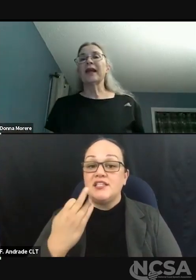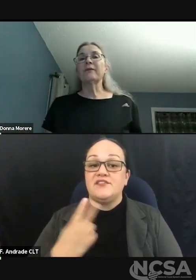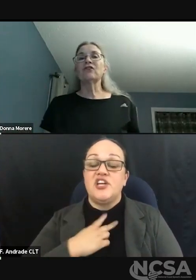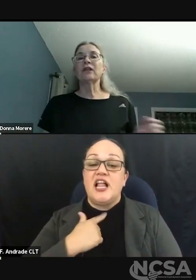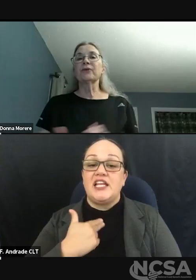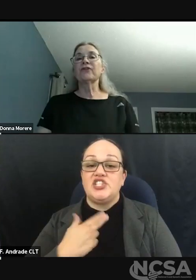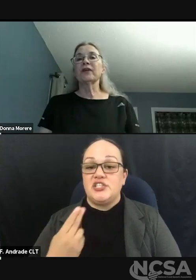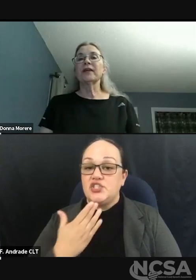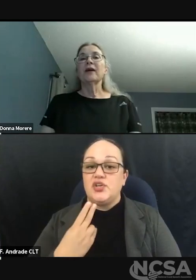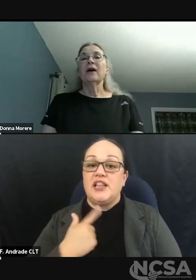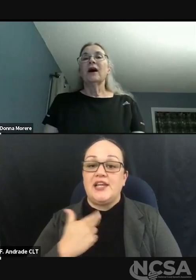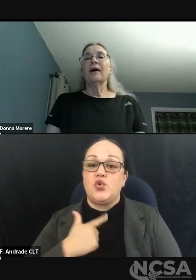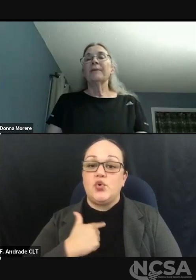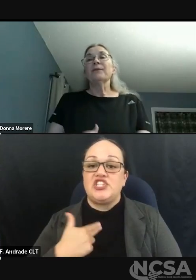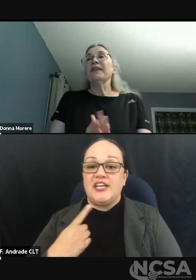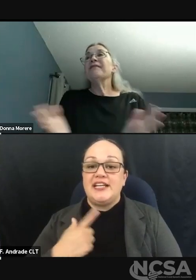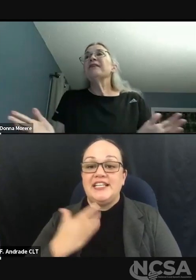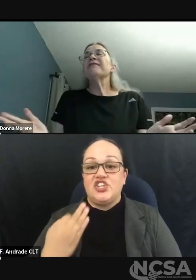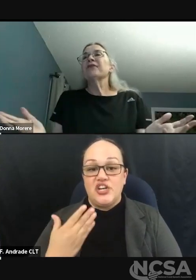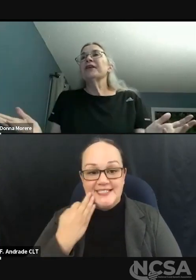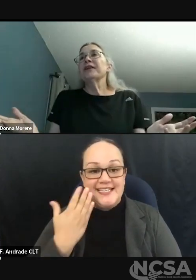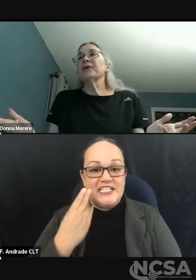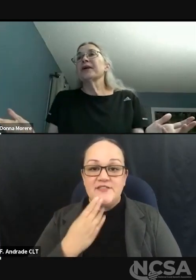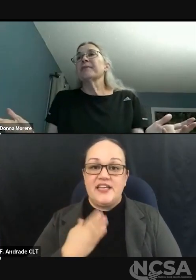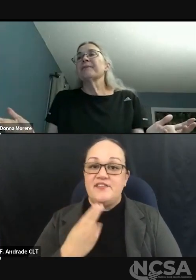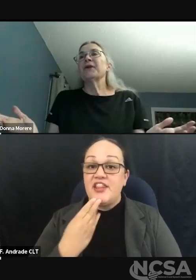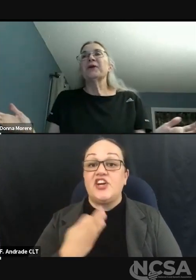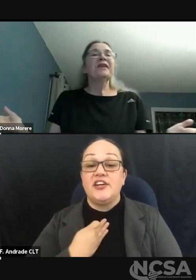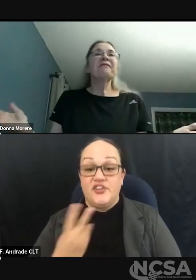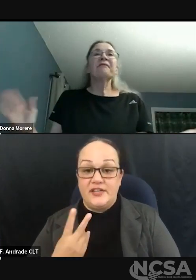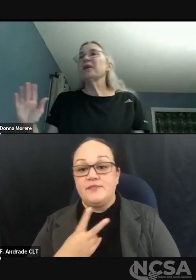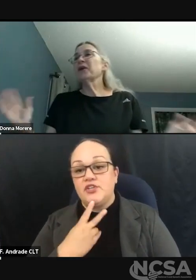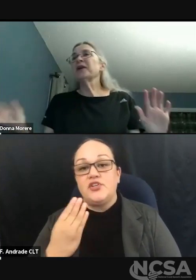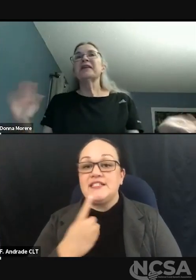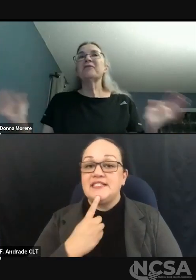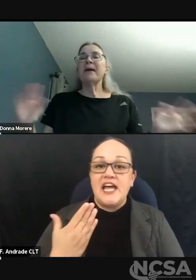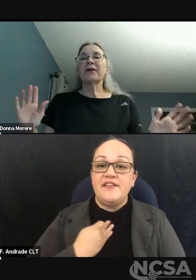language and literacy. Even if they're hearing you know deaf hearing doesn't matter.